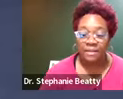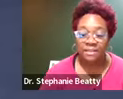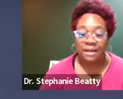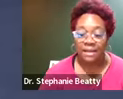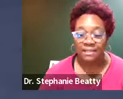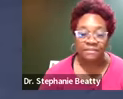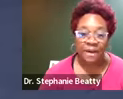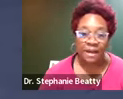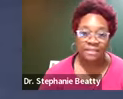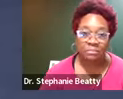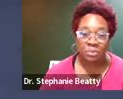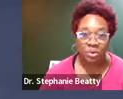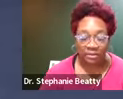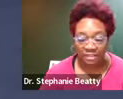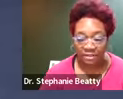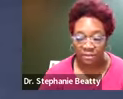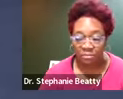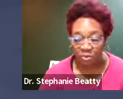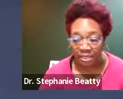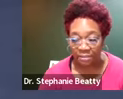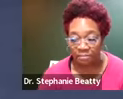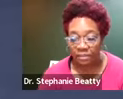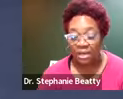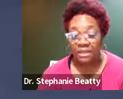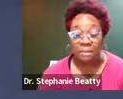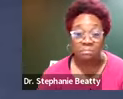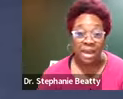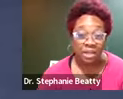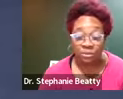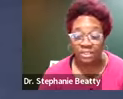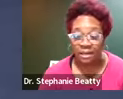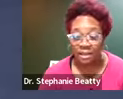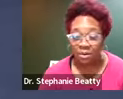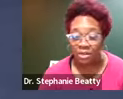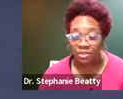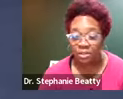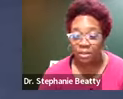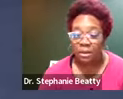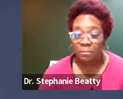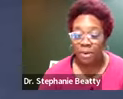and does not identify as a member of the Deaf community. They may use sign language,